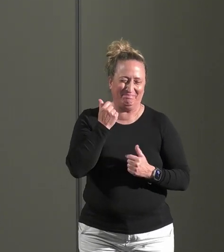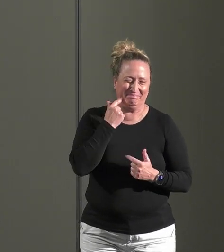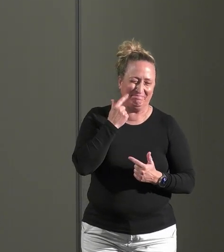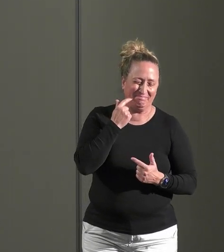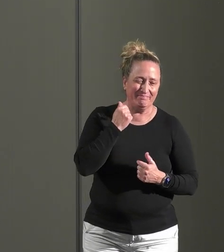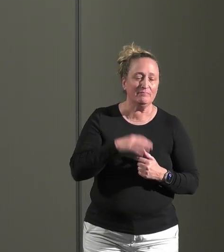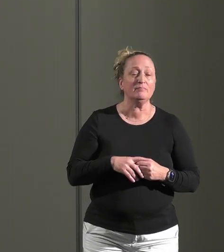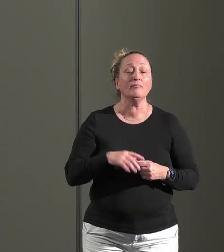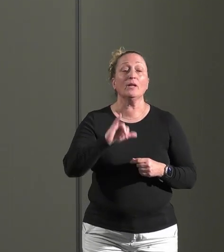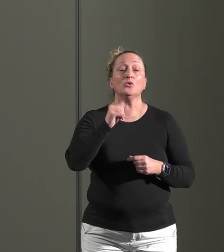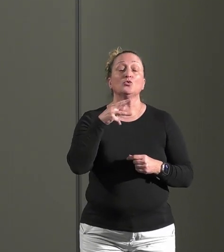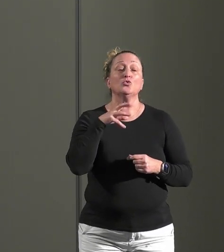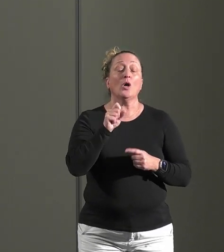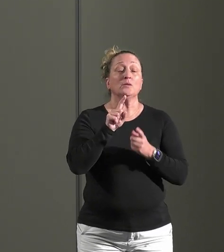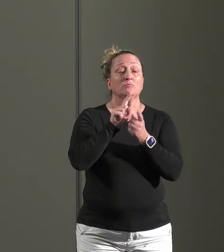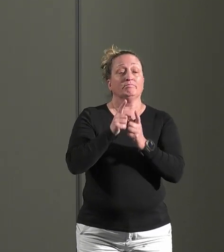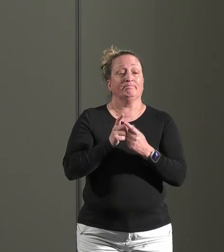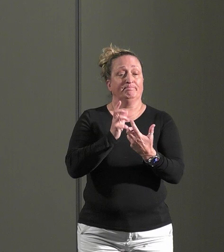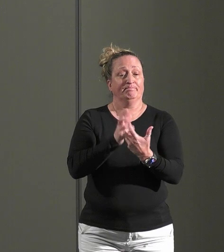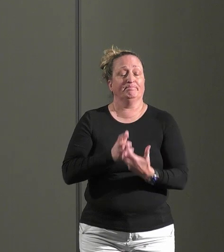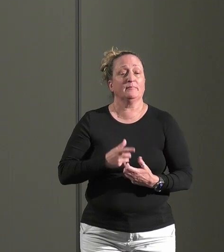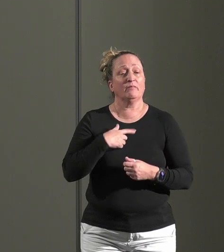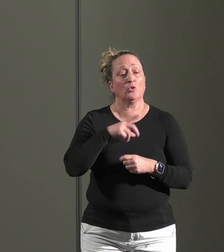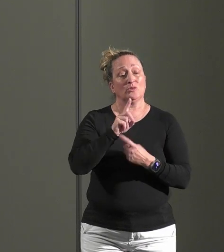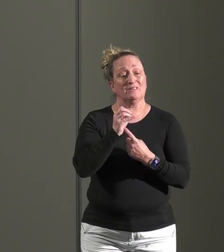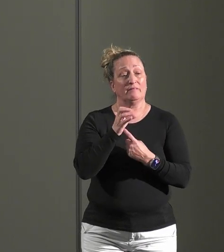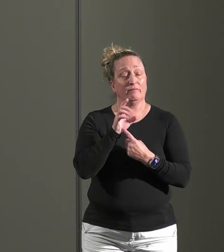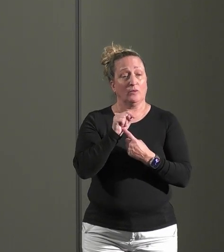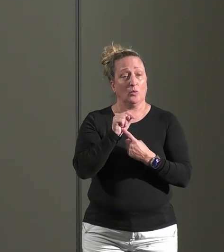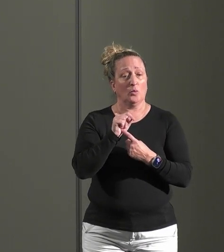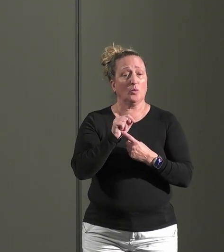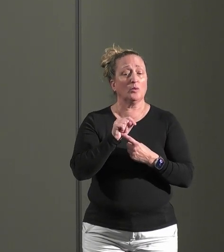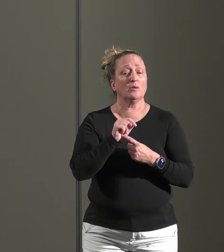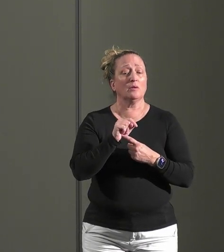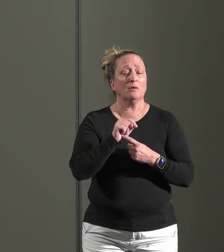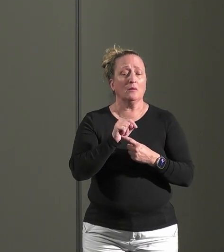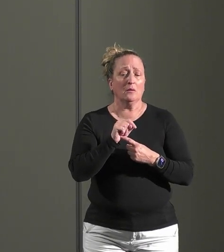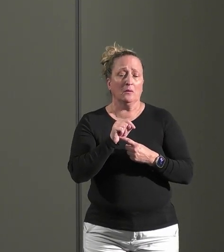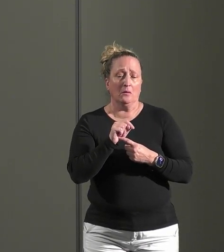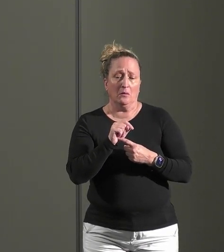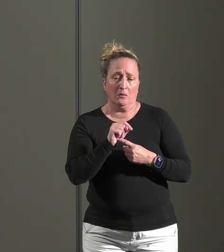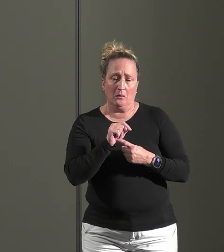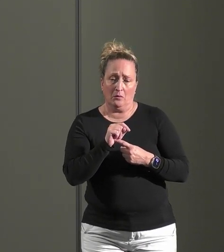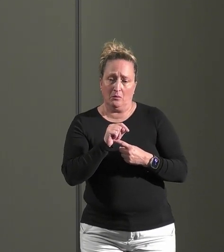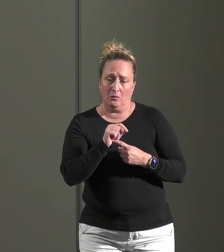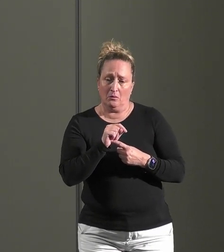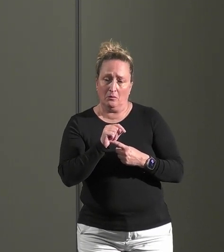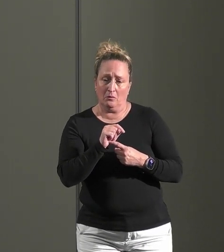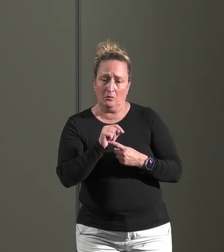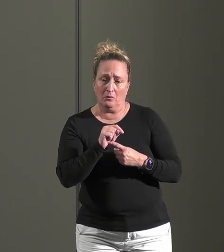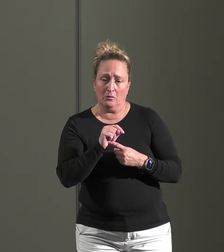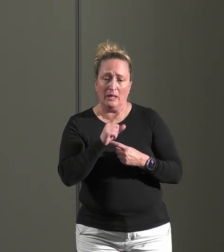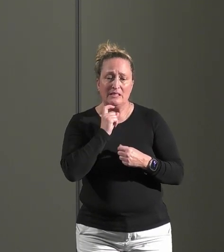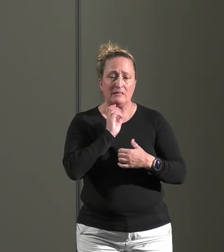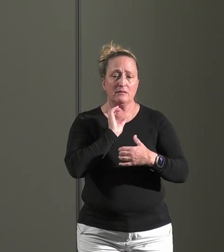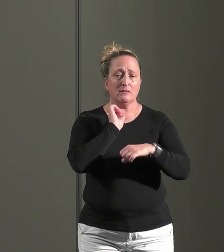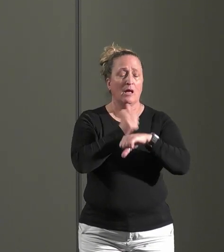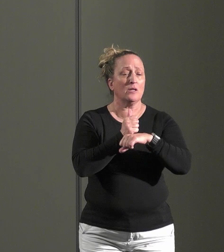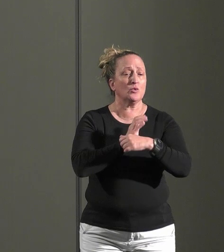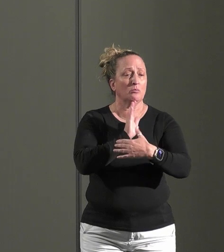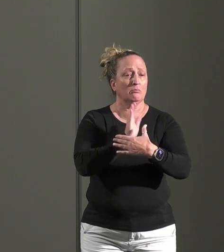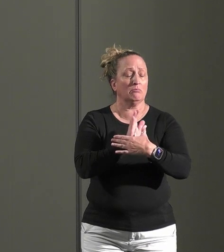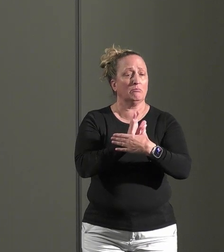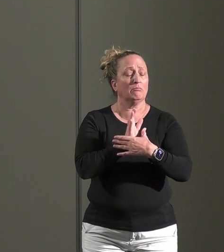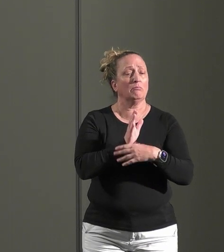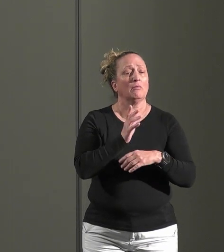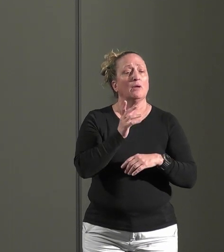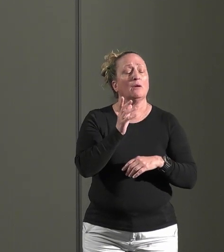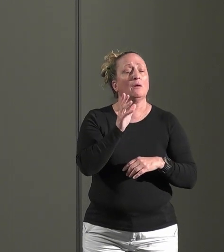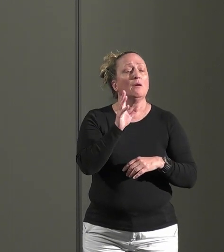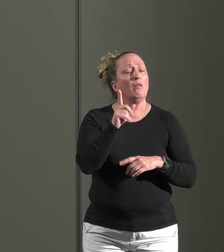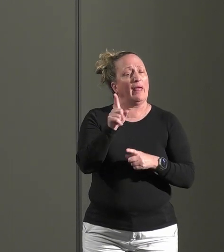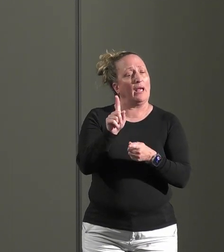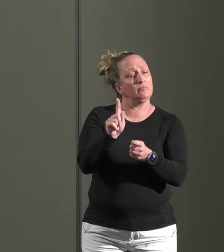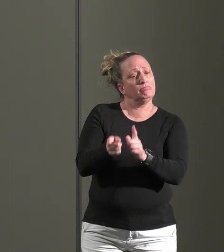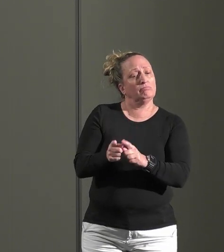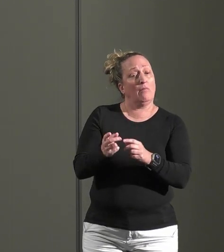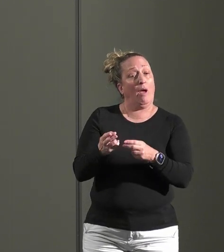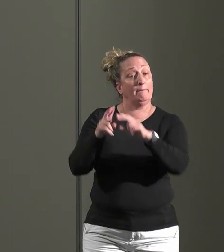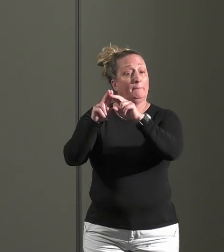JAWS customization on default on the screen reader is set to medium. They could adjust up or down